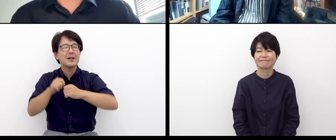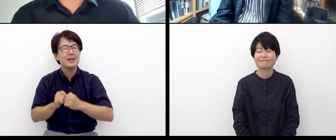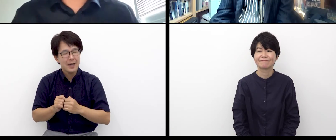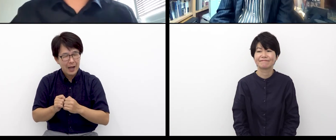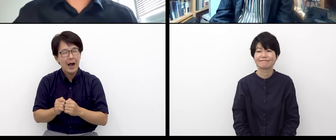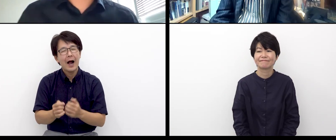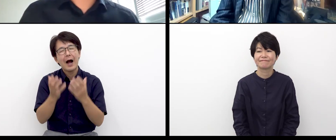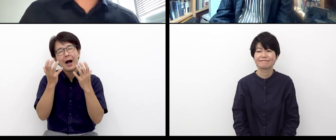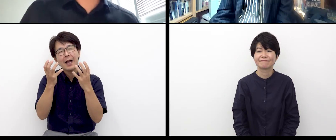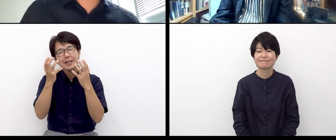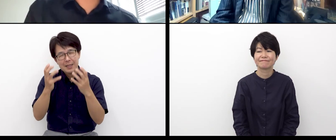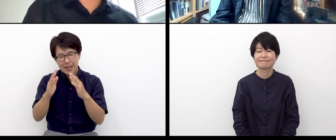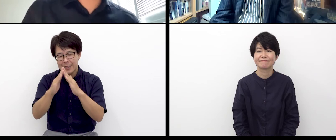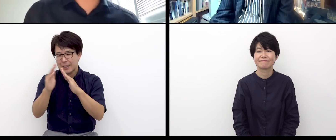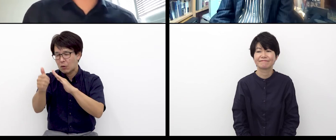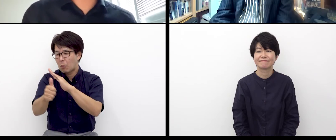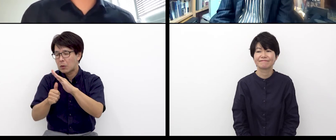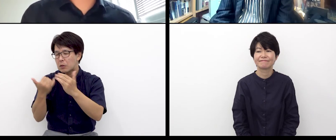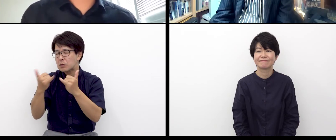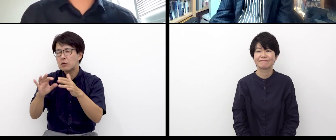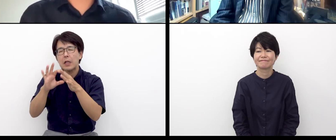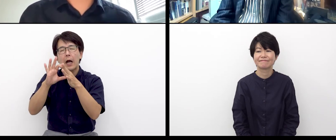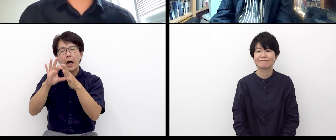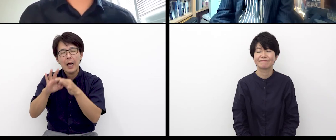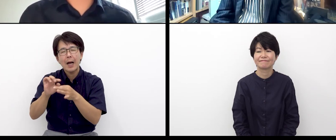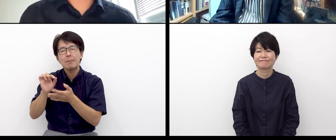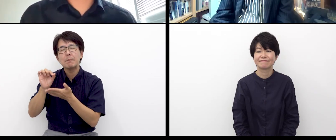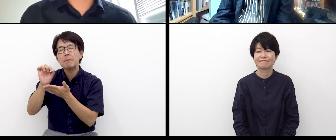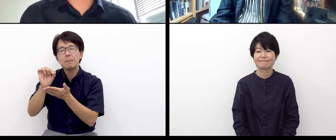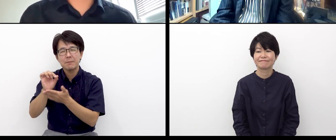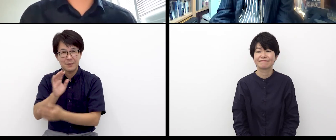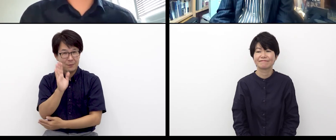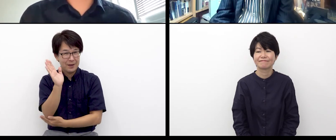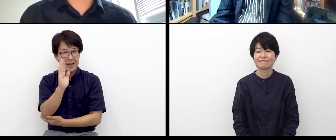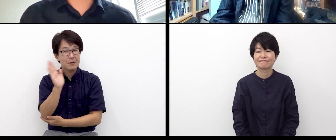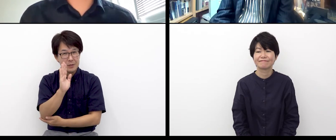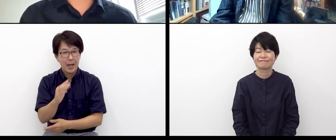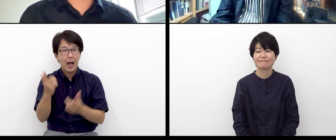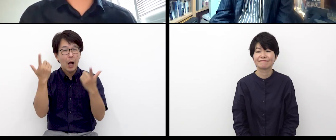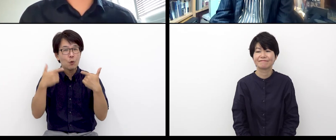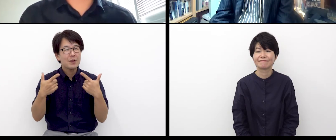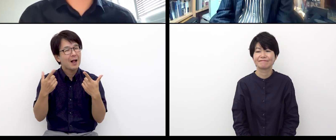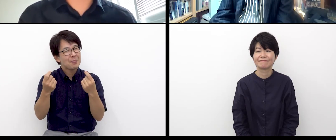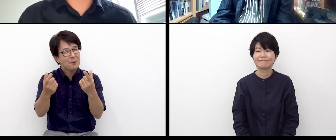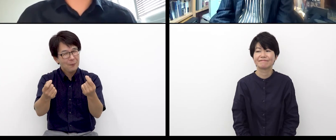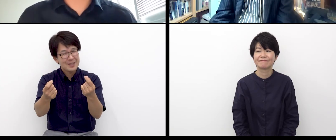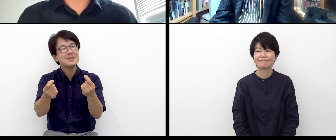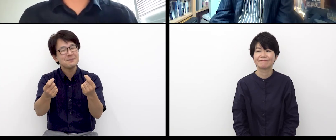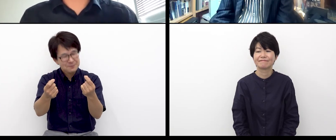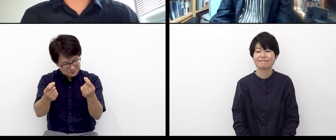it might be more effective, or more likely to be a trigger for something,